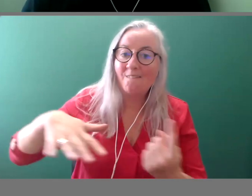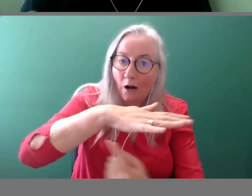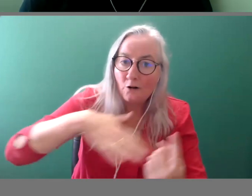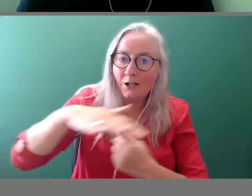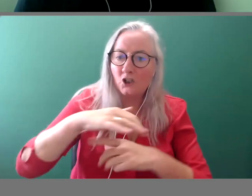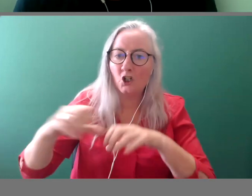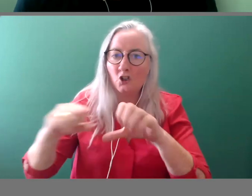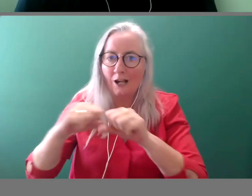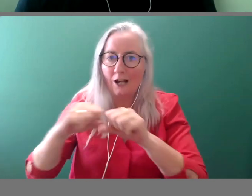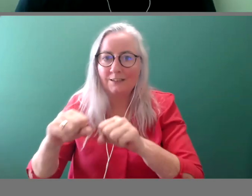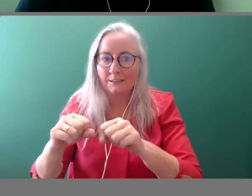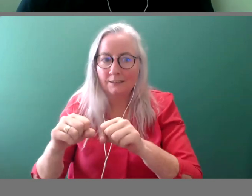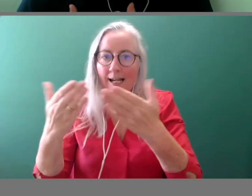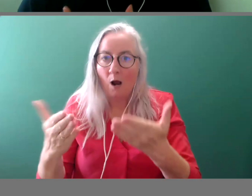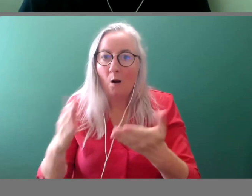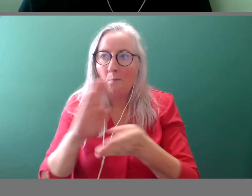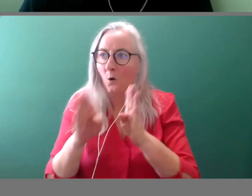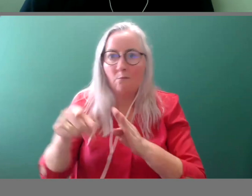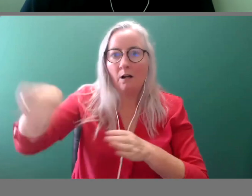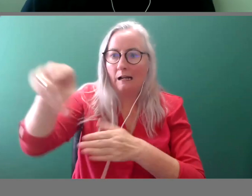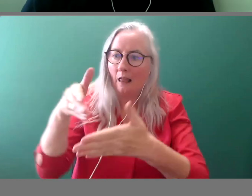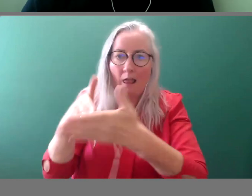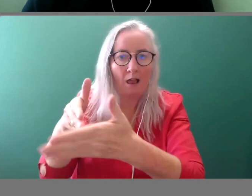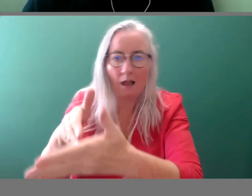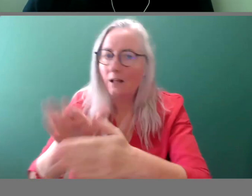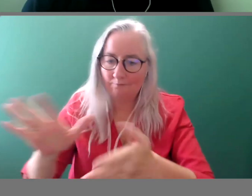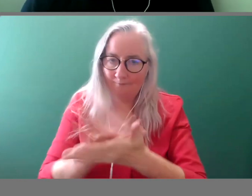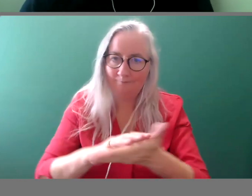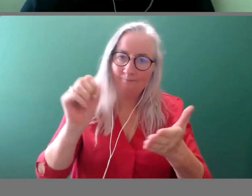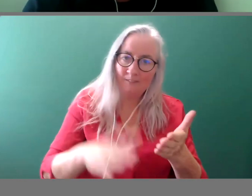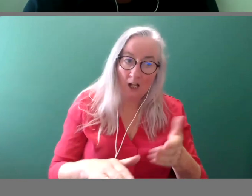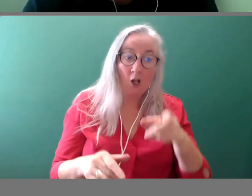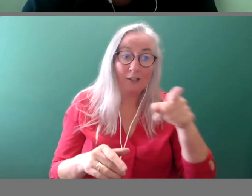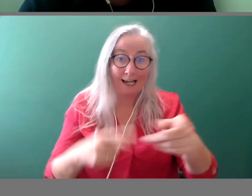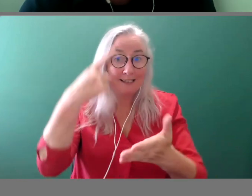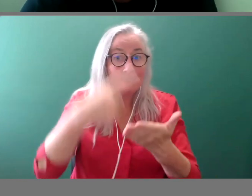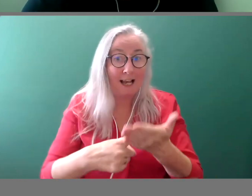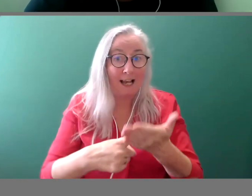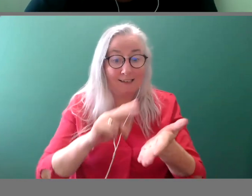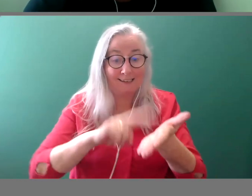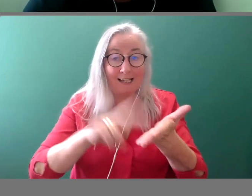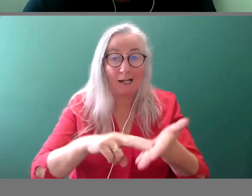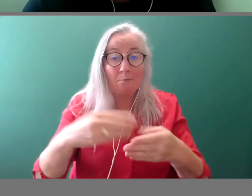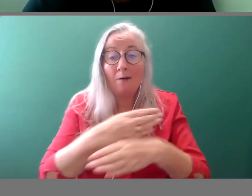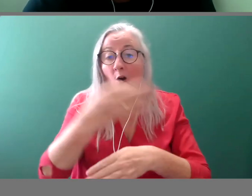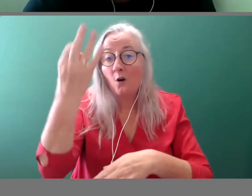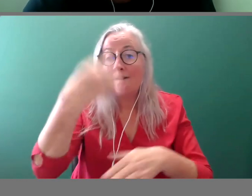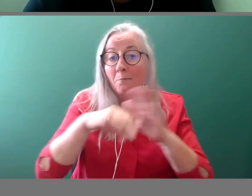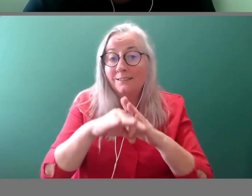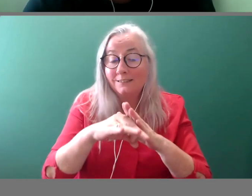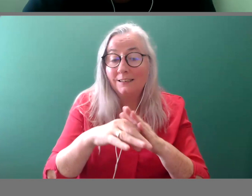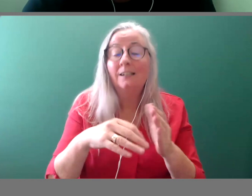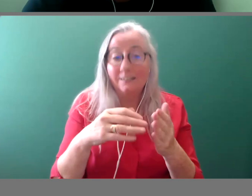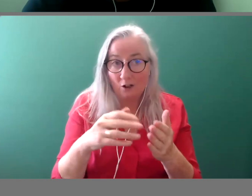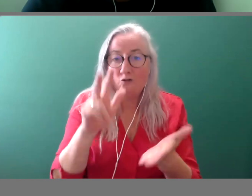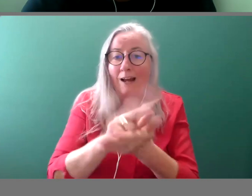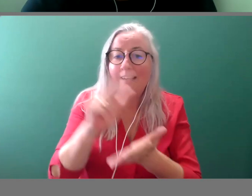disabling for people. So this was signed by the Irish government in 2007 and ratified in 2018.